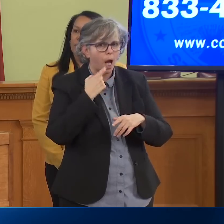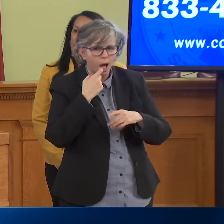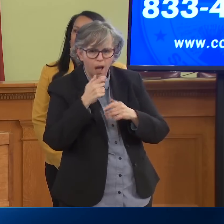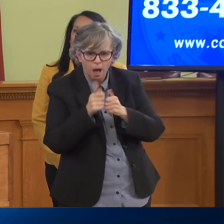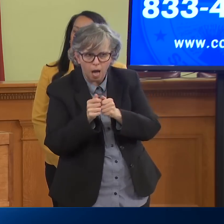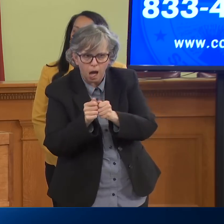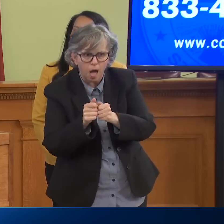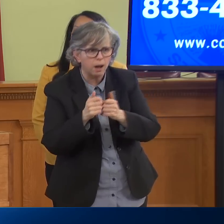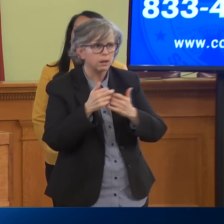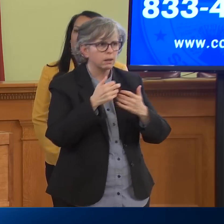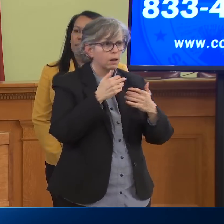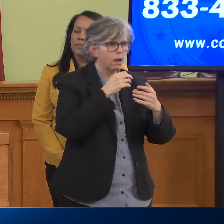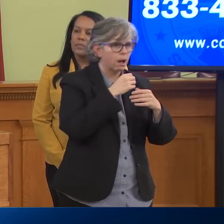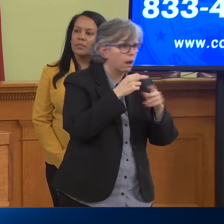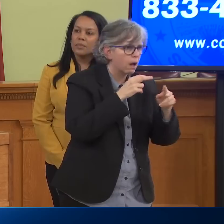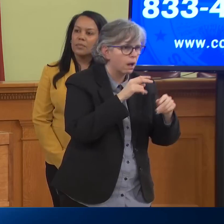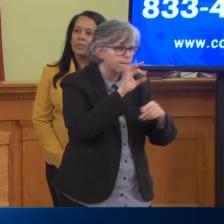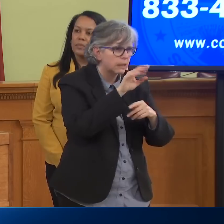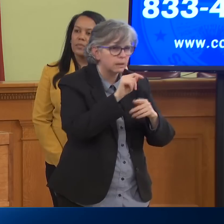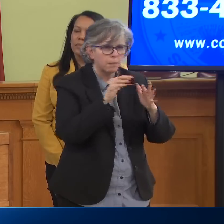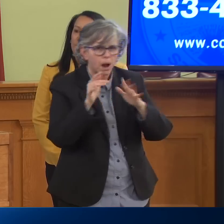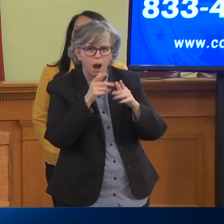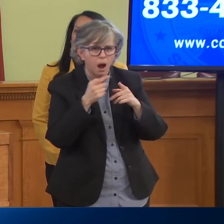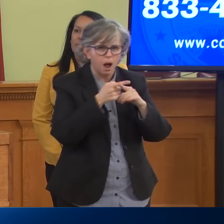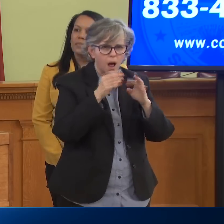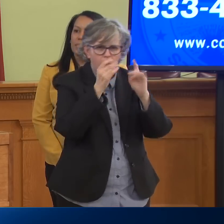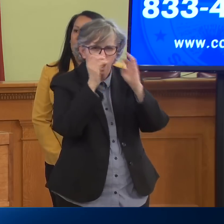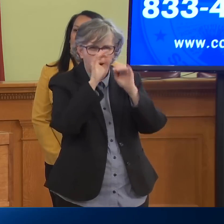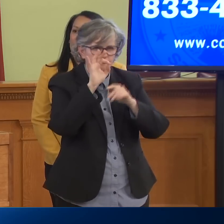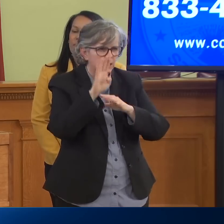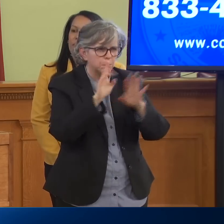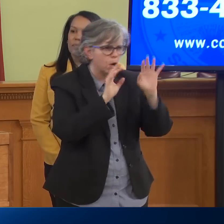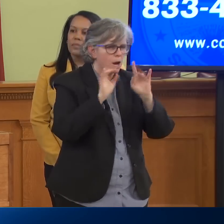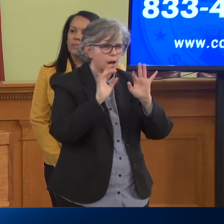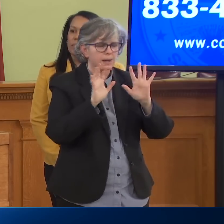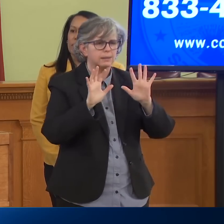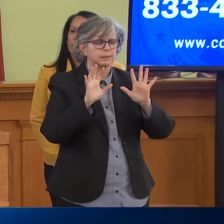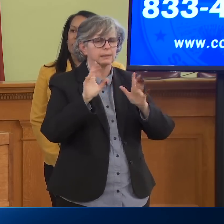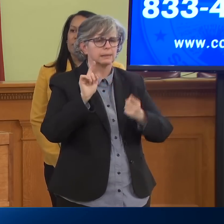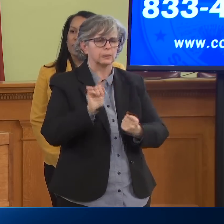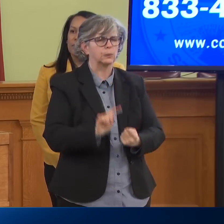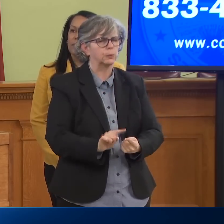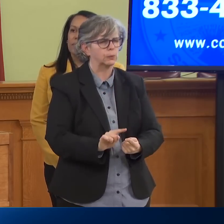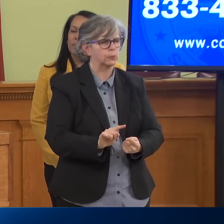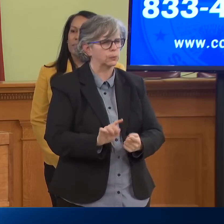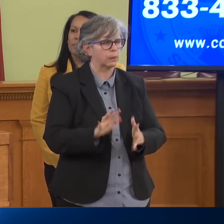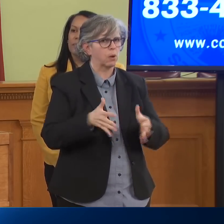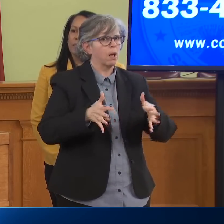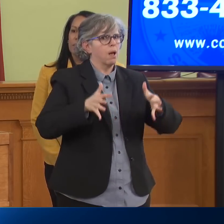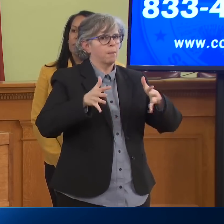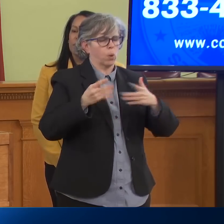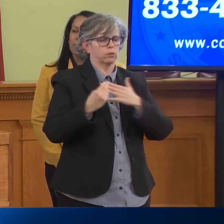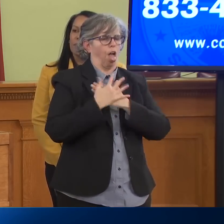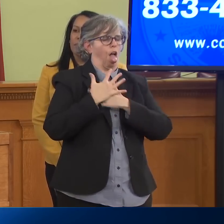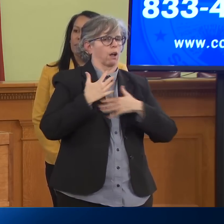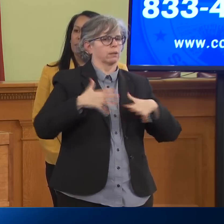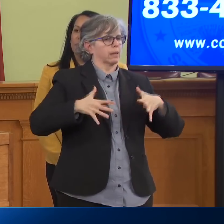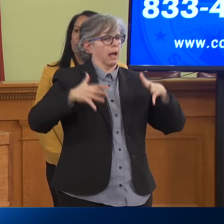AND WE WANT YOU TO USE THOSE. WE ARE DO TO LIMIT YOUR MEDIA EXPOSURE. WE WANT THE RIGHT AMOUNT OF INFORMATION SO THAT WE CAN FEEL INFORMED, AND NO OFFENSE TO MY